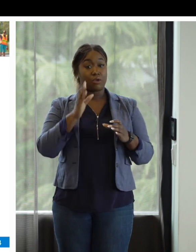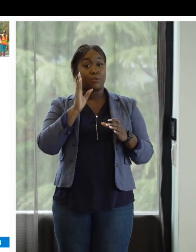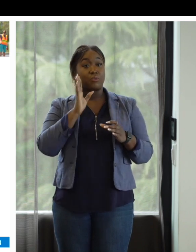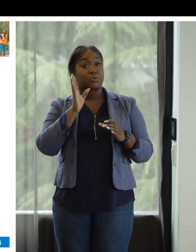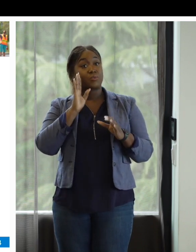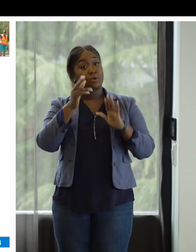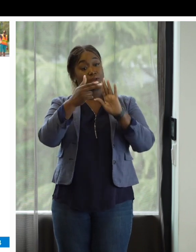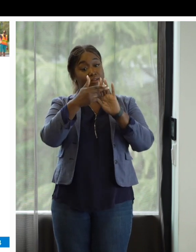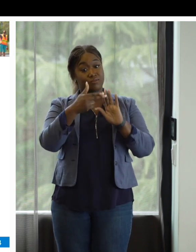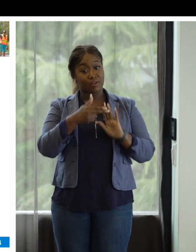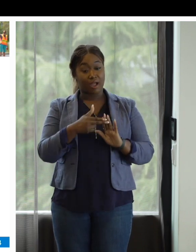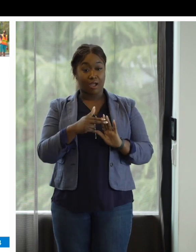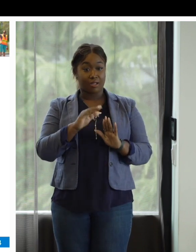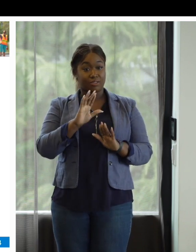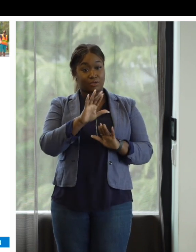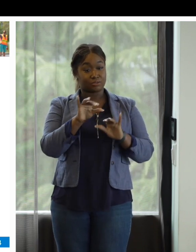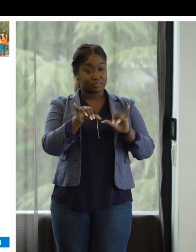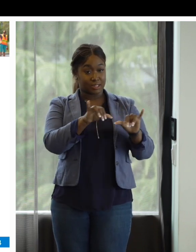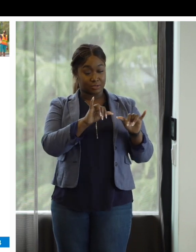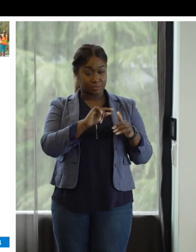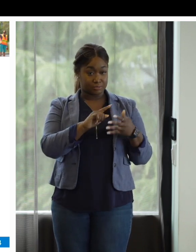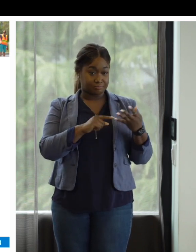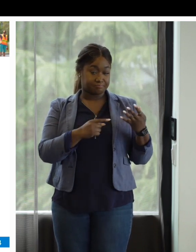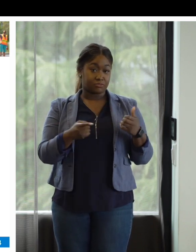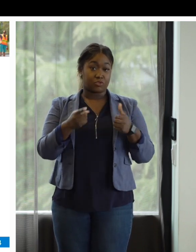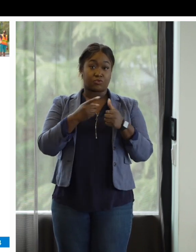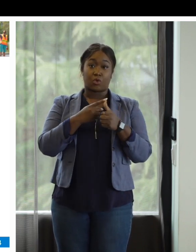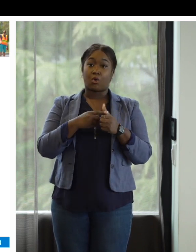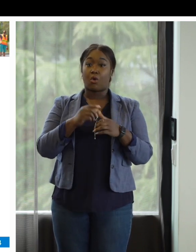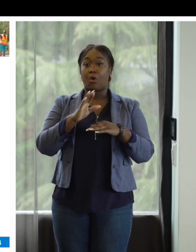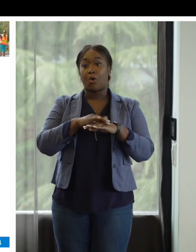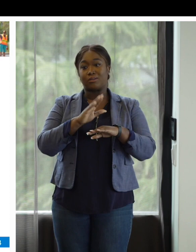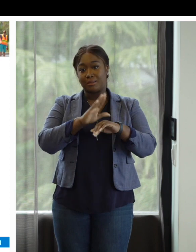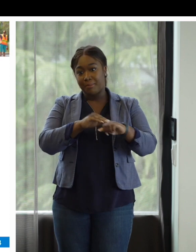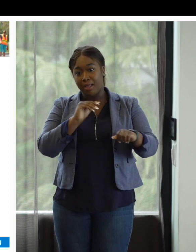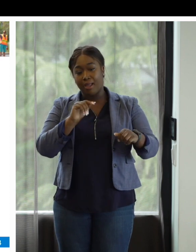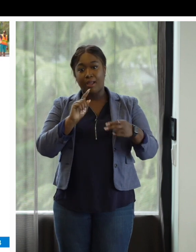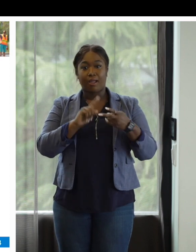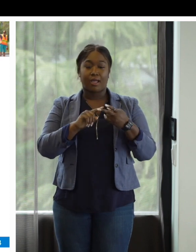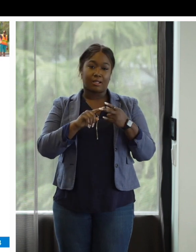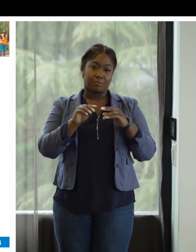The first one was on demand mobility platform mostly the app